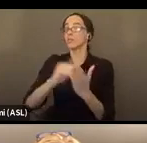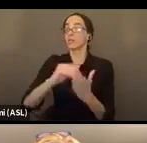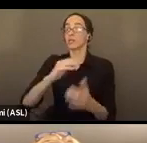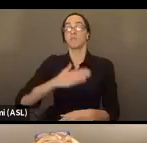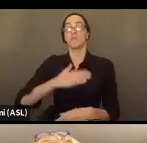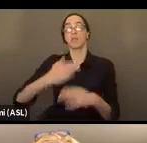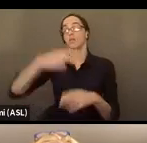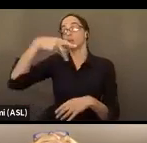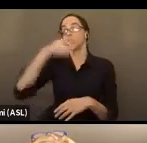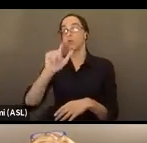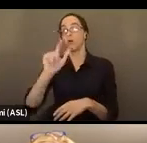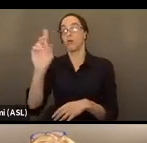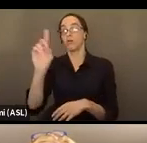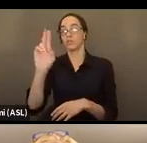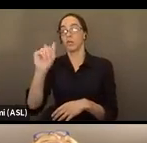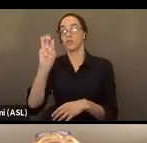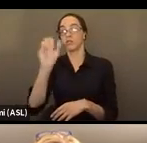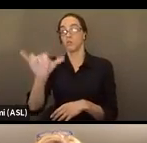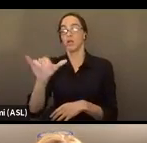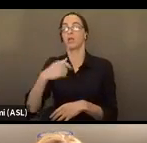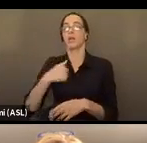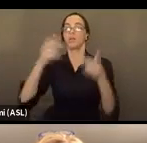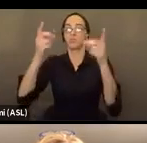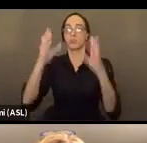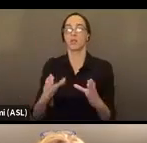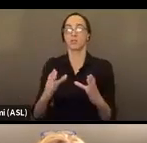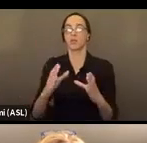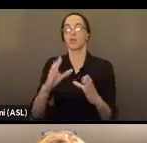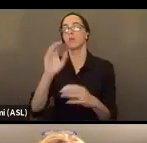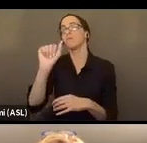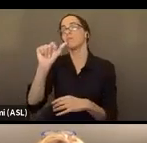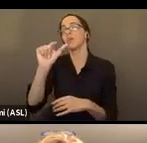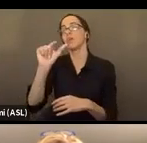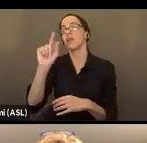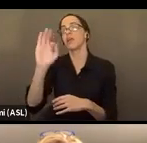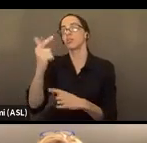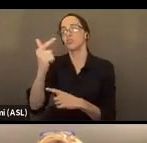the director of the adult and aging division that's within the human services department